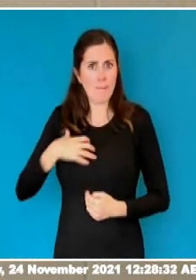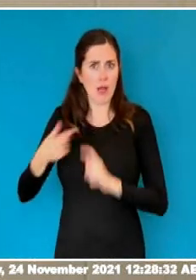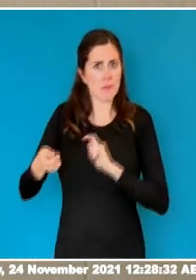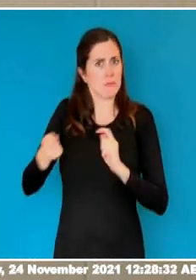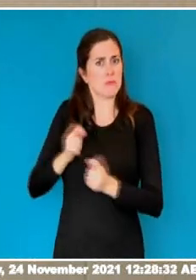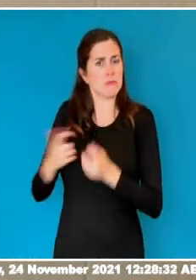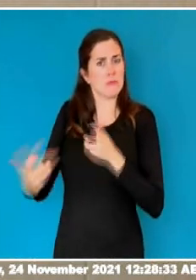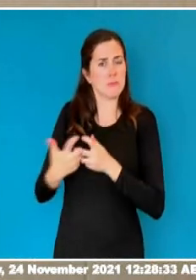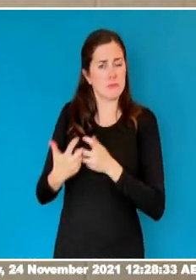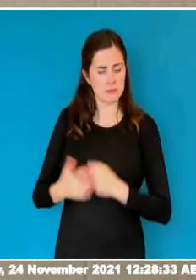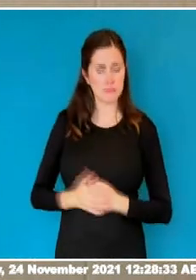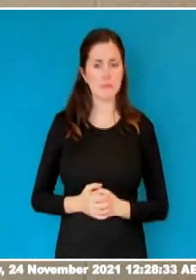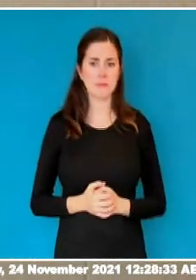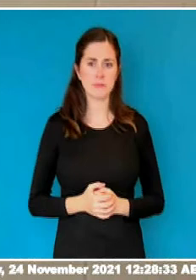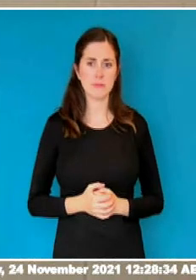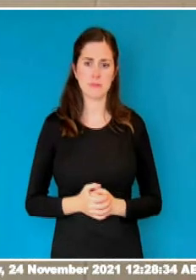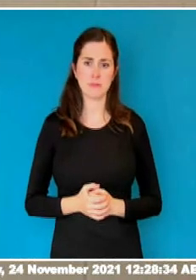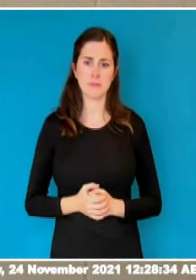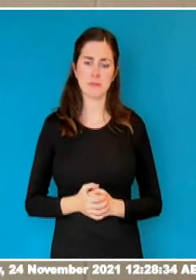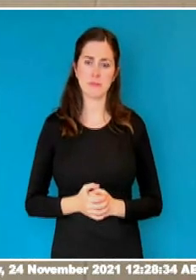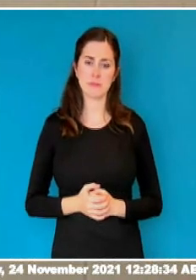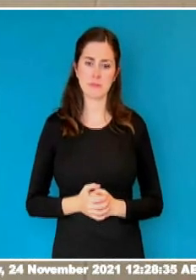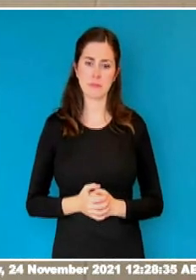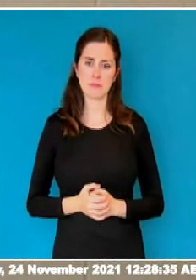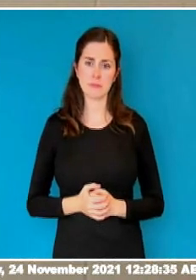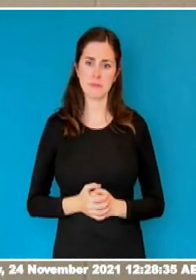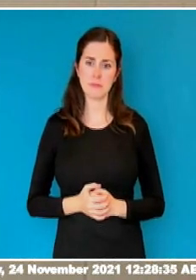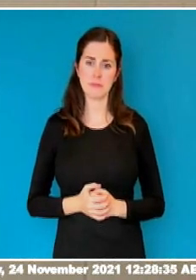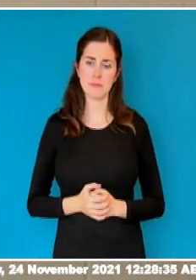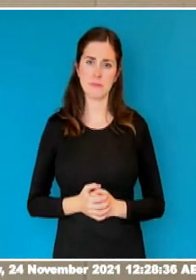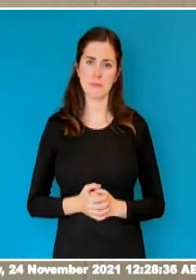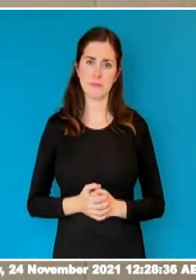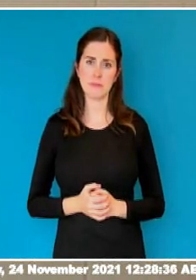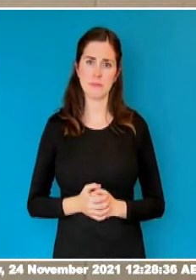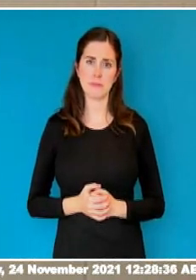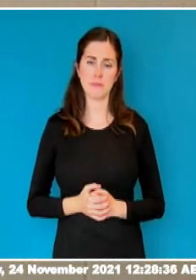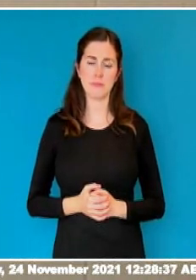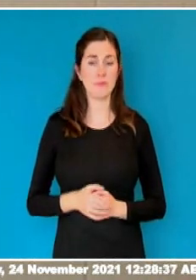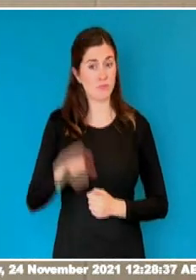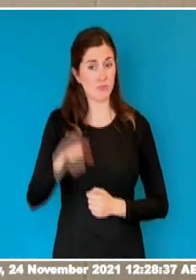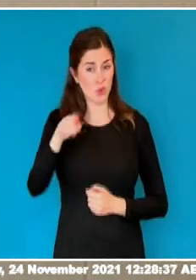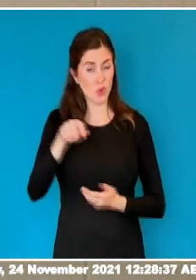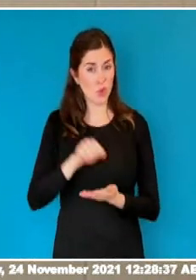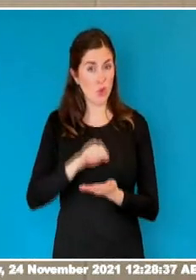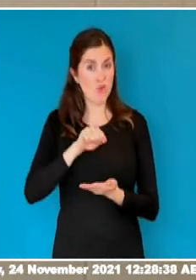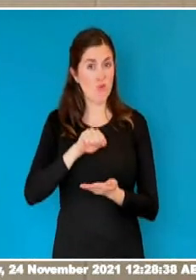I think to your point, Counsel, I think there is an ever present risk that, you know,